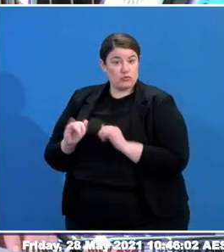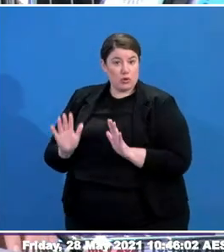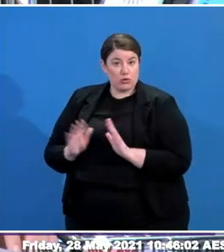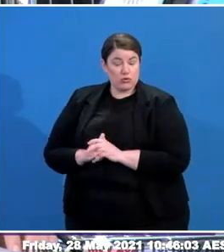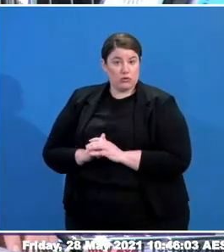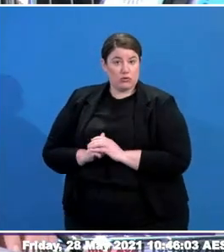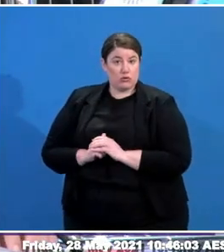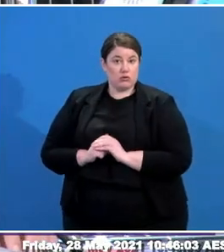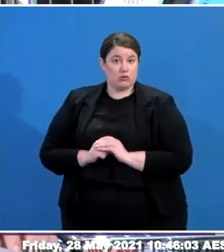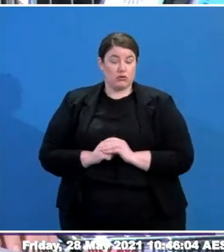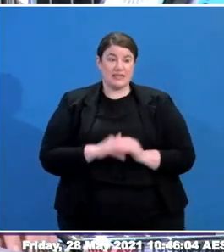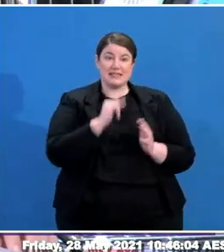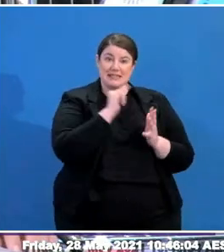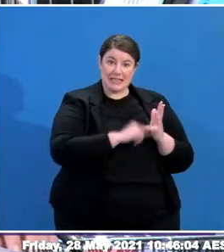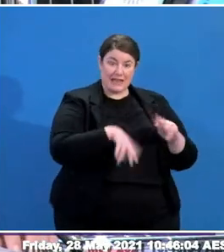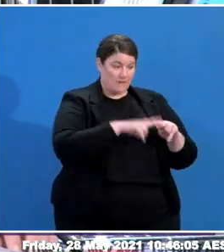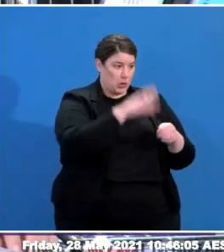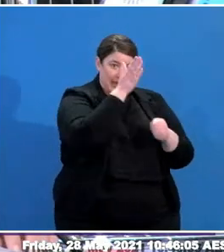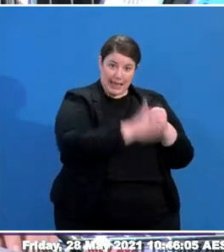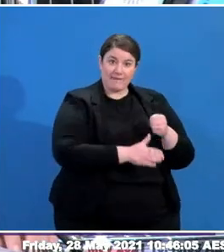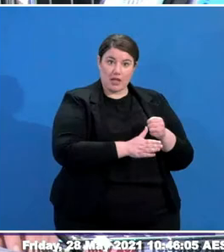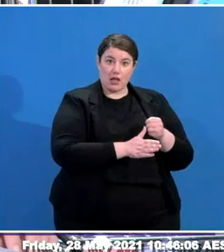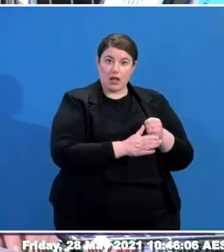Sunnyfield has never conducted an independent review into the